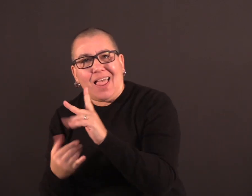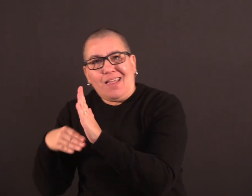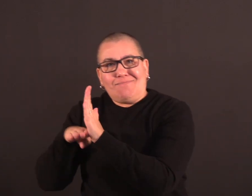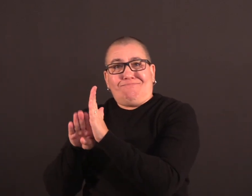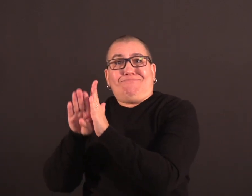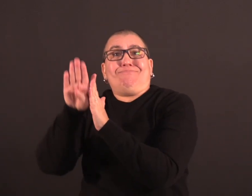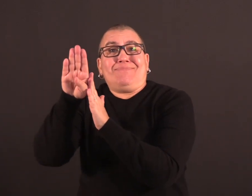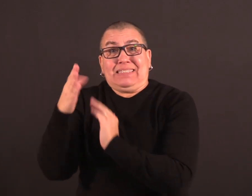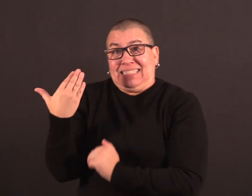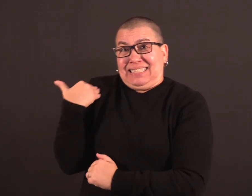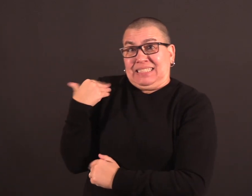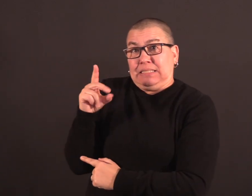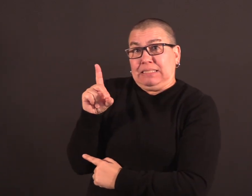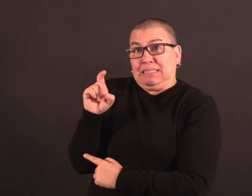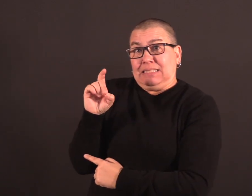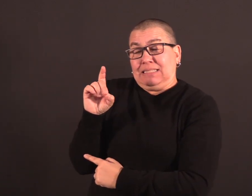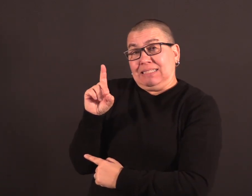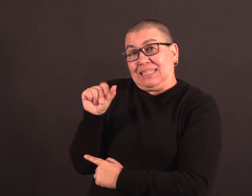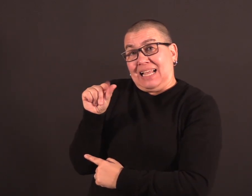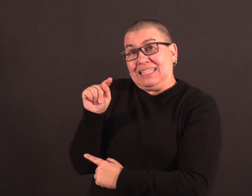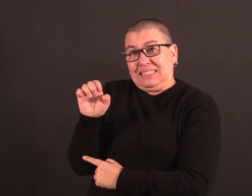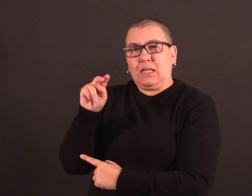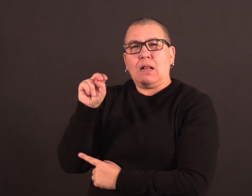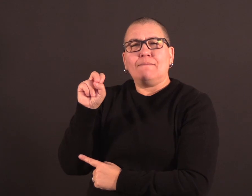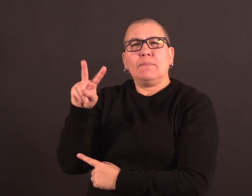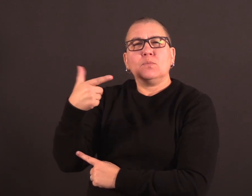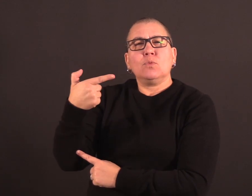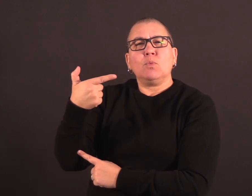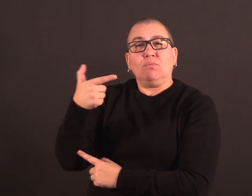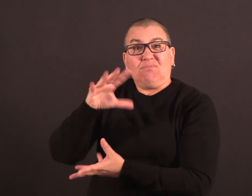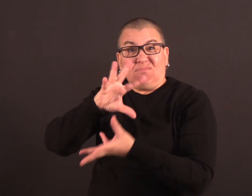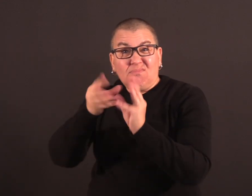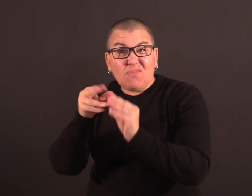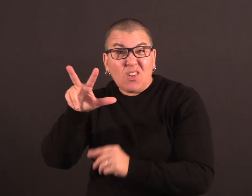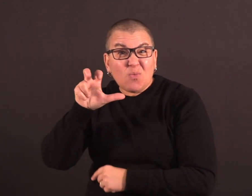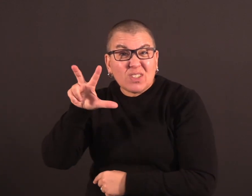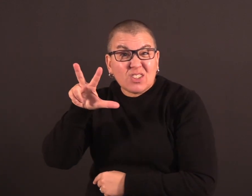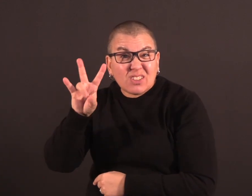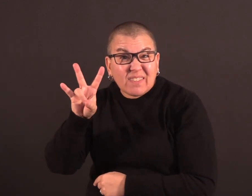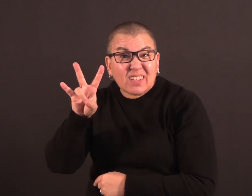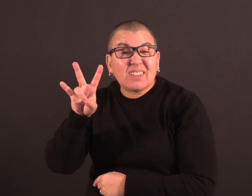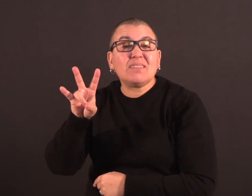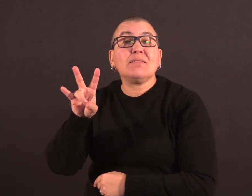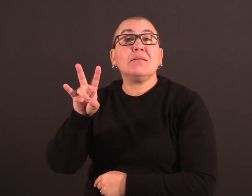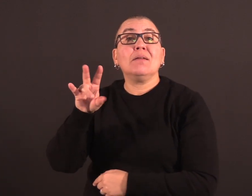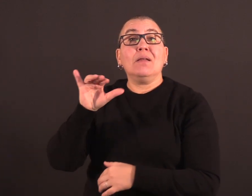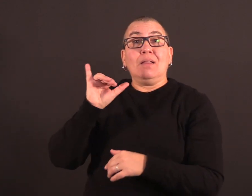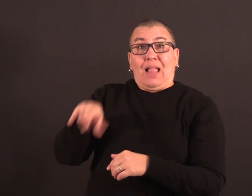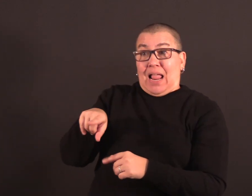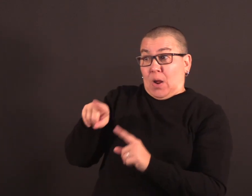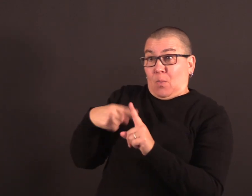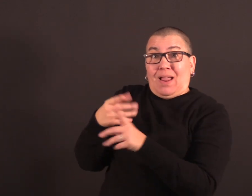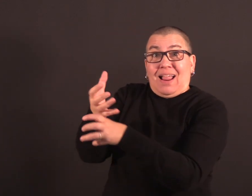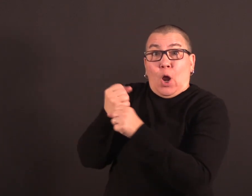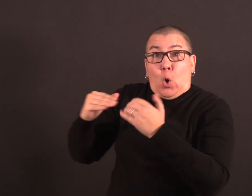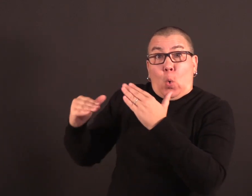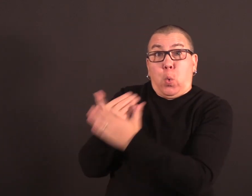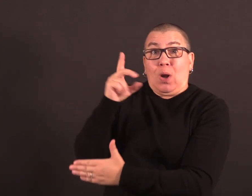but that number is the highest level of weekly COVID hospital admissions since February.